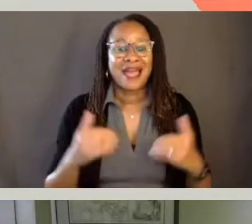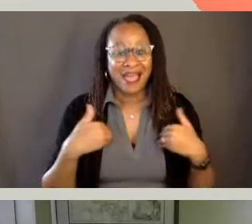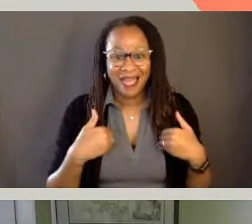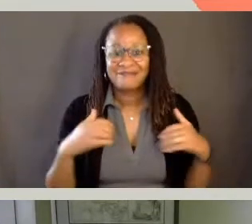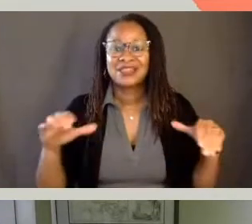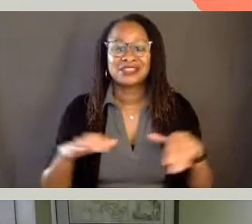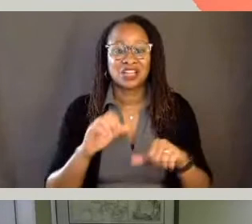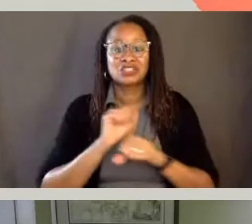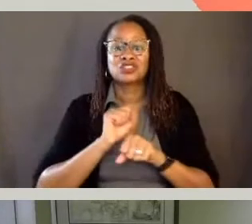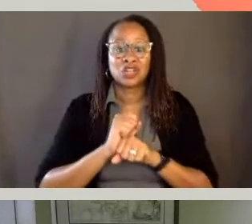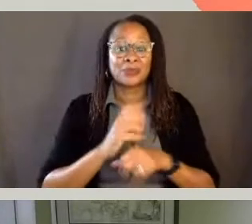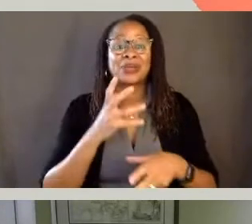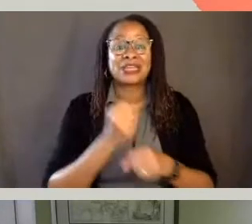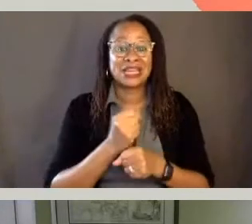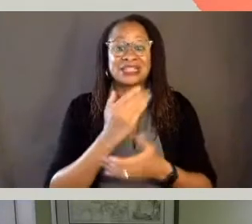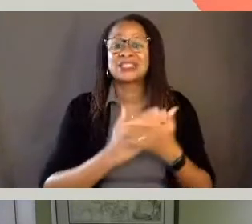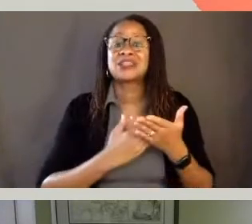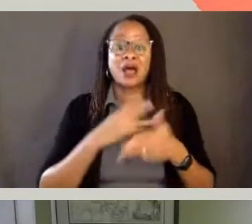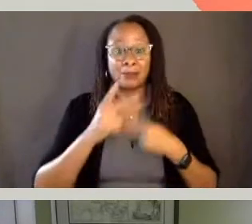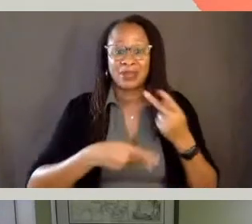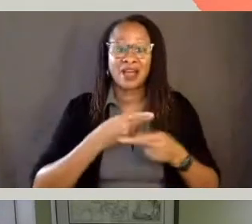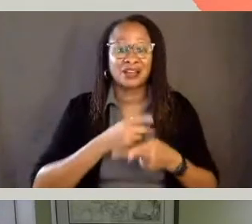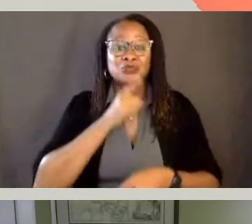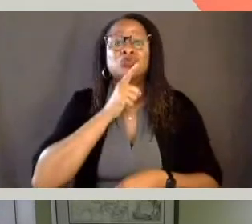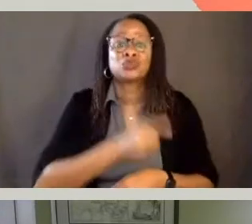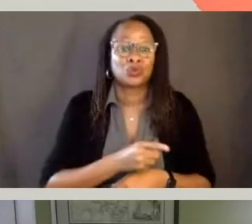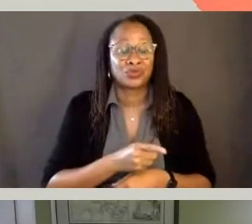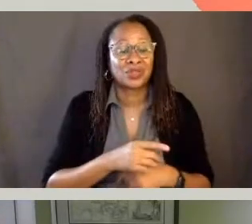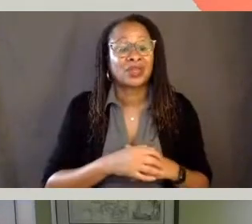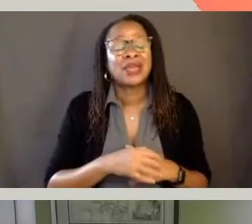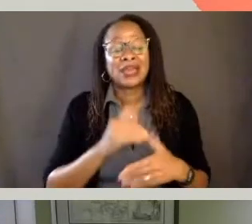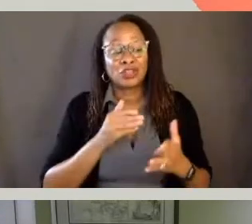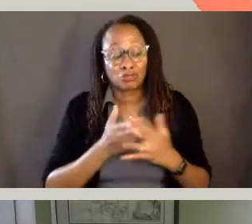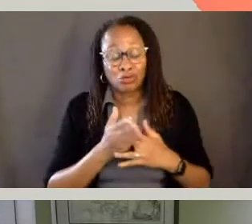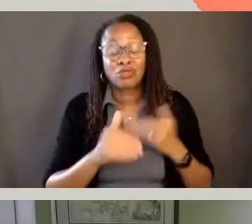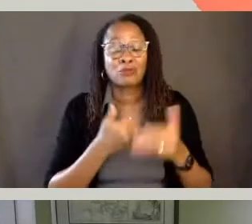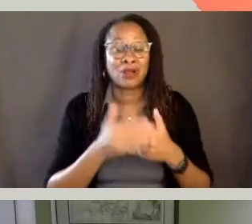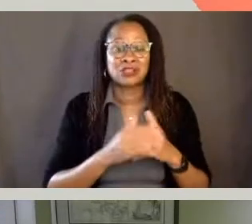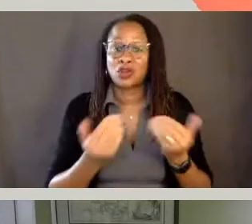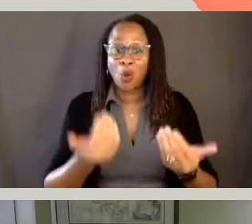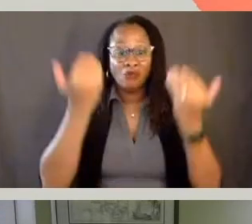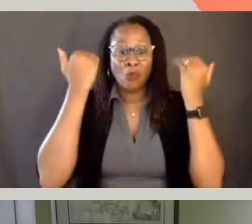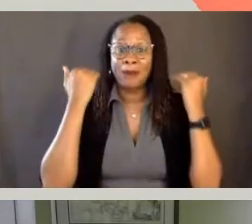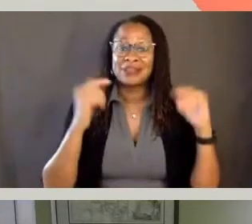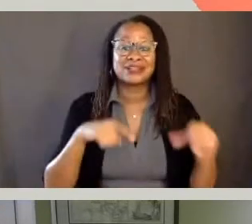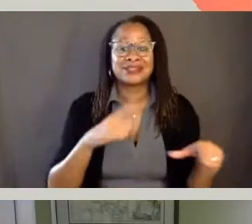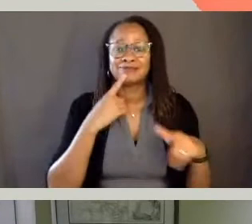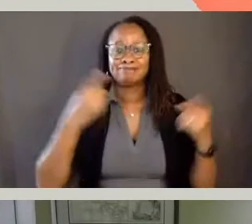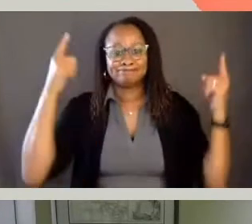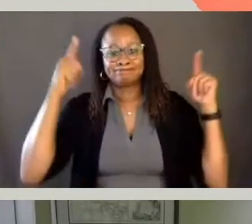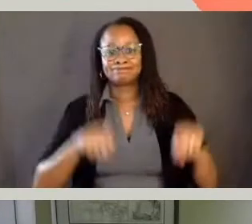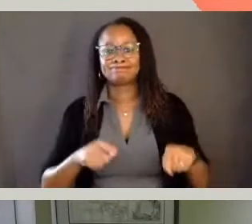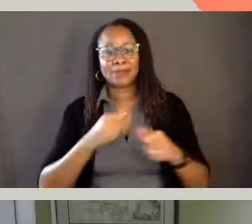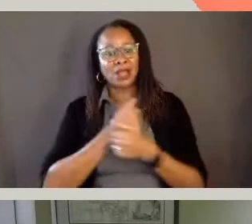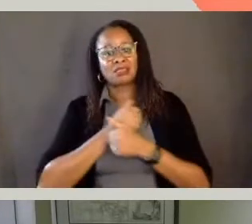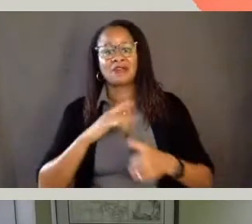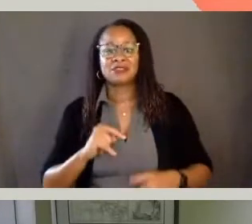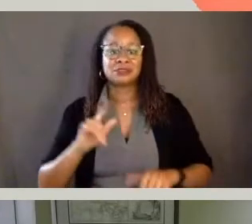Can we get some kind of truth through this process? And overwhelmingly they just absolutely loved it and respond to it,